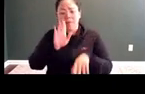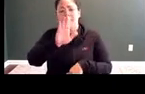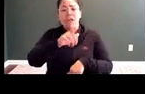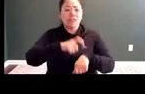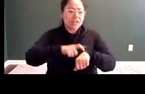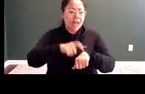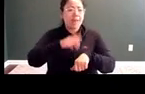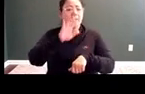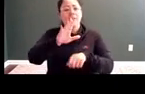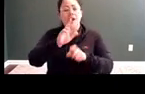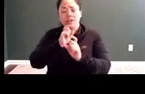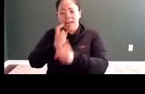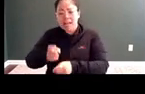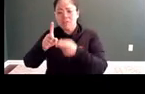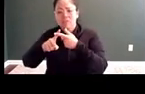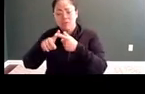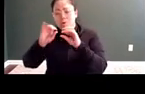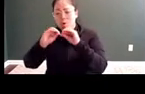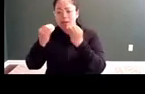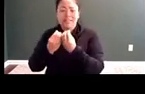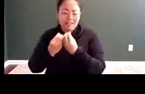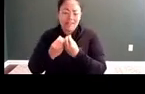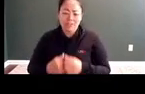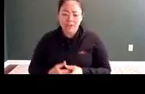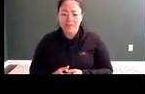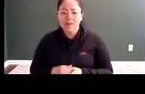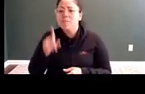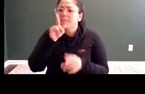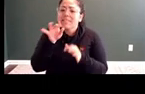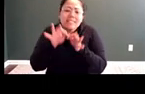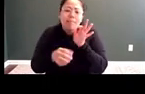And there's an actual symbol, they represent it with the balloons.